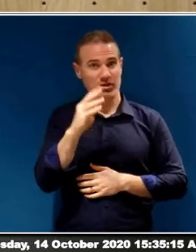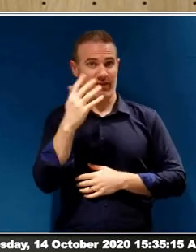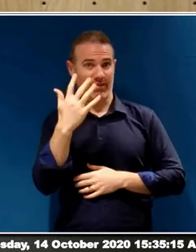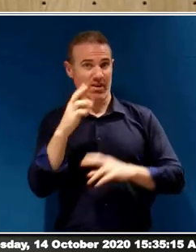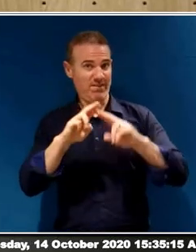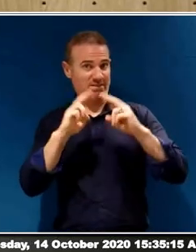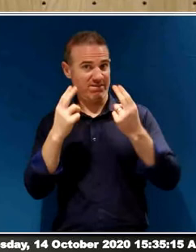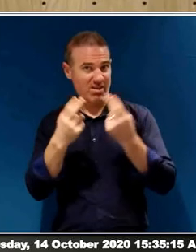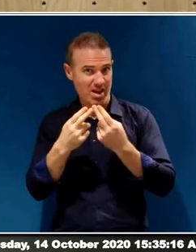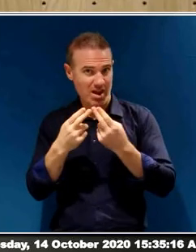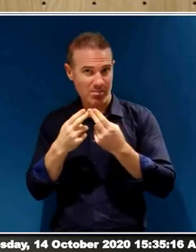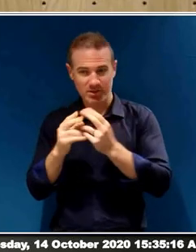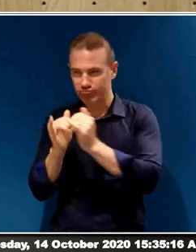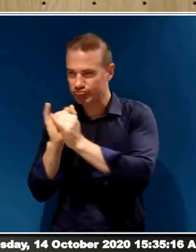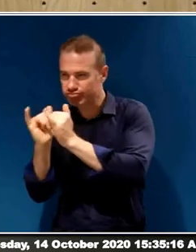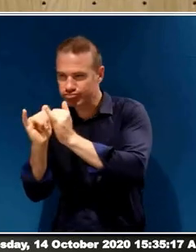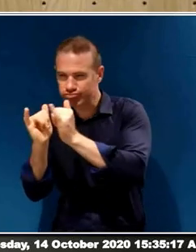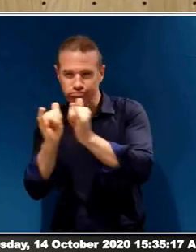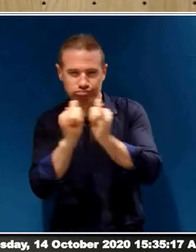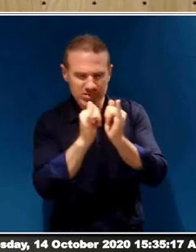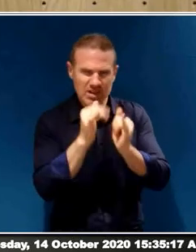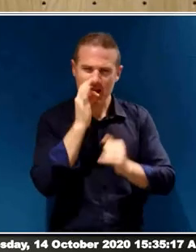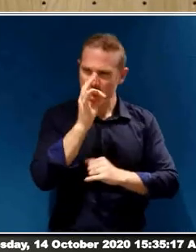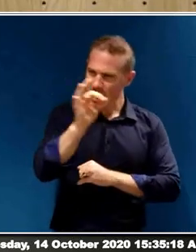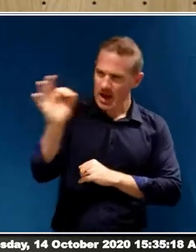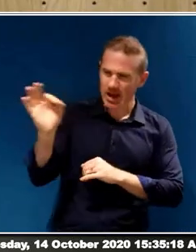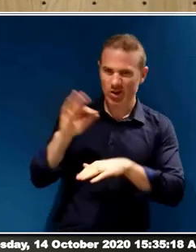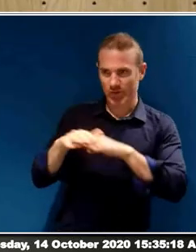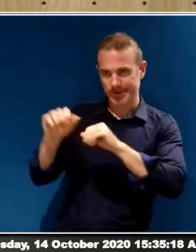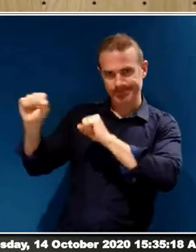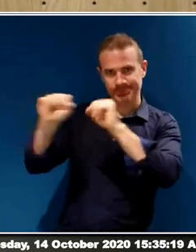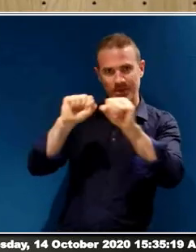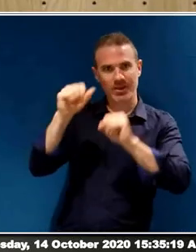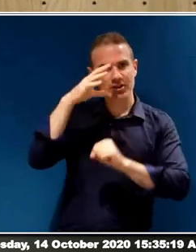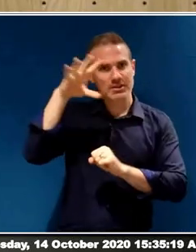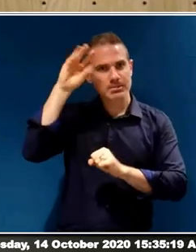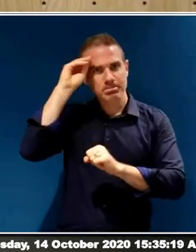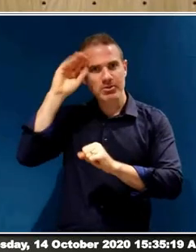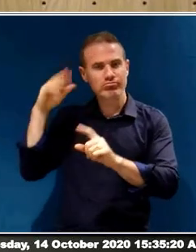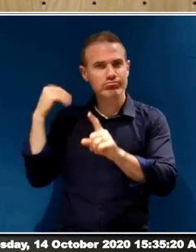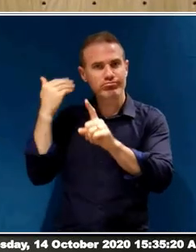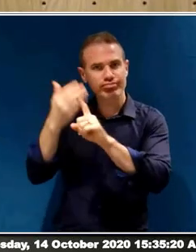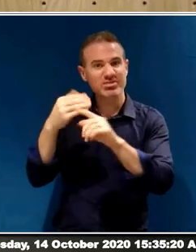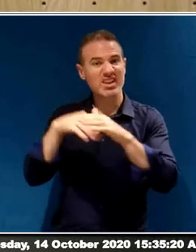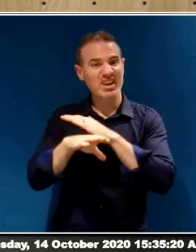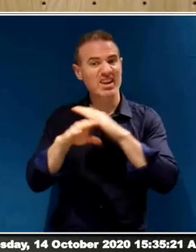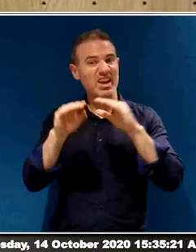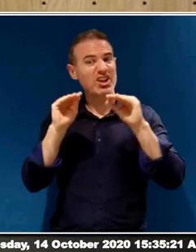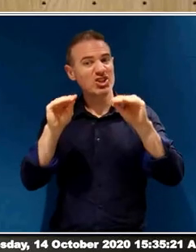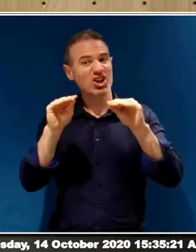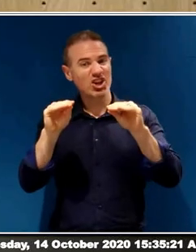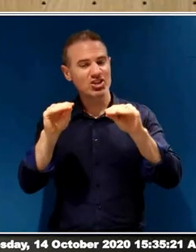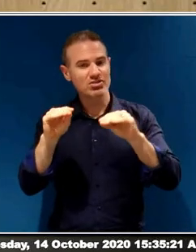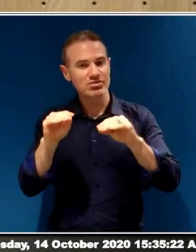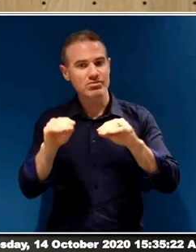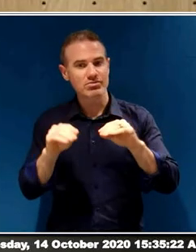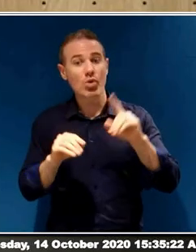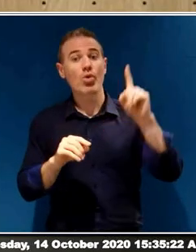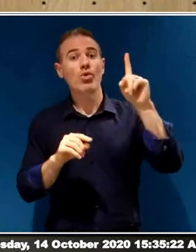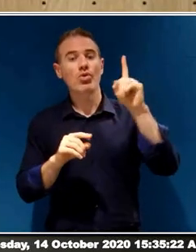their educational experiences. Sorry, I just want to interrupt to make sure